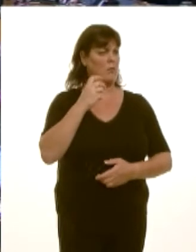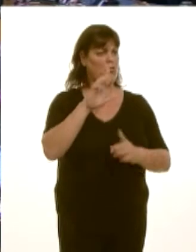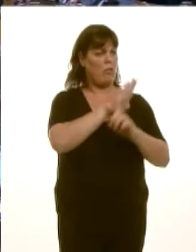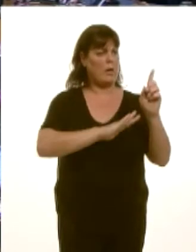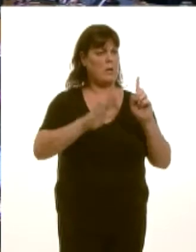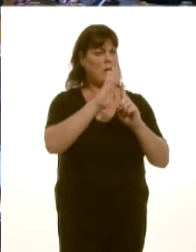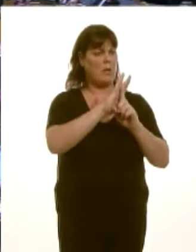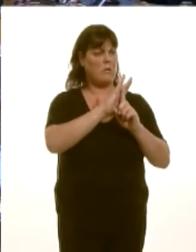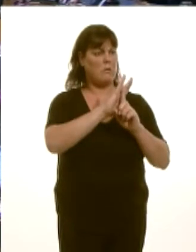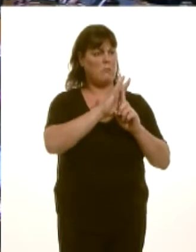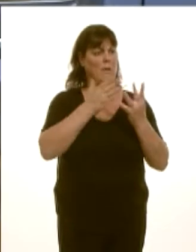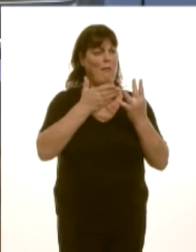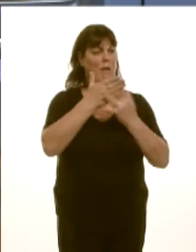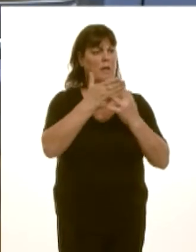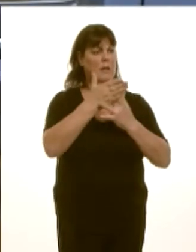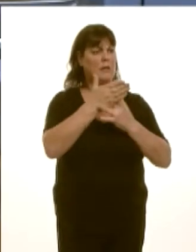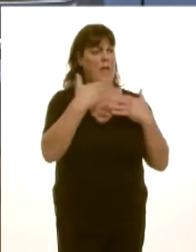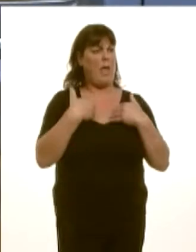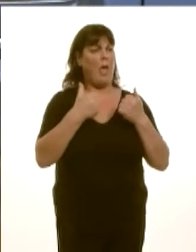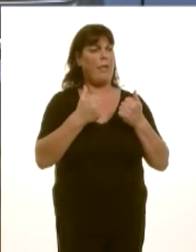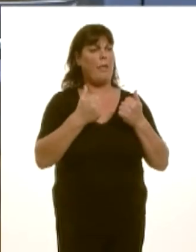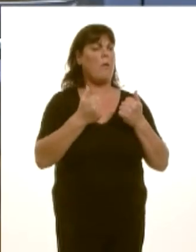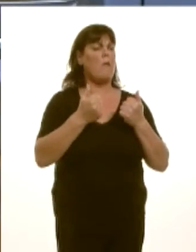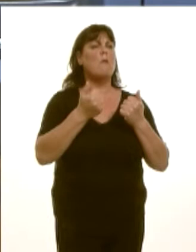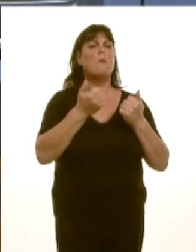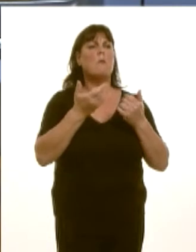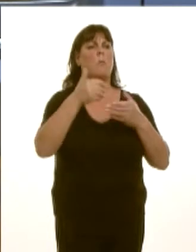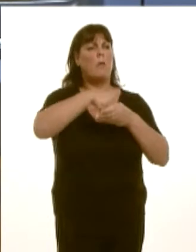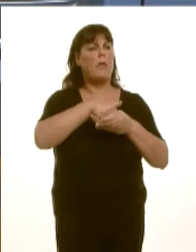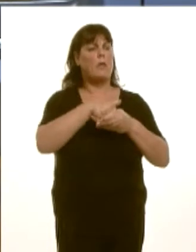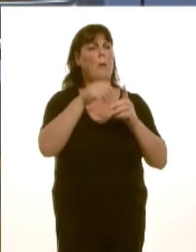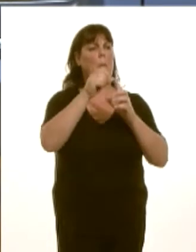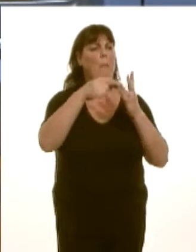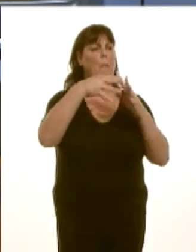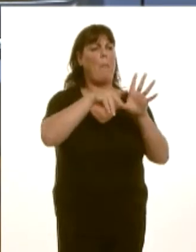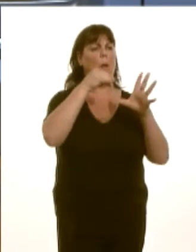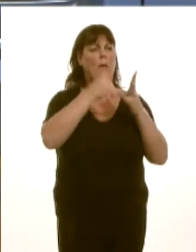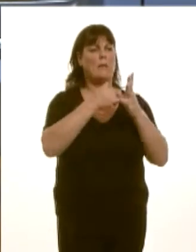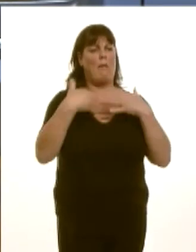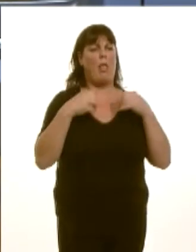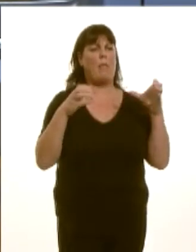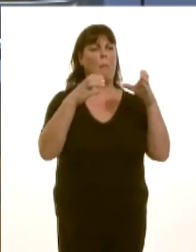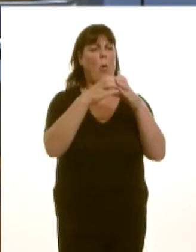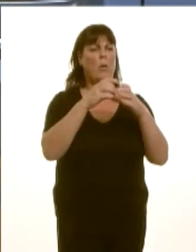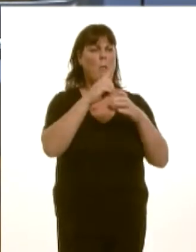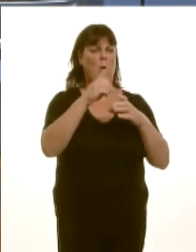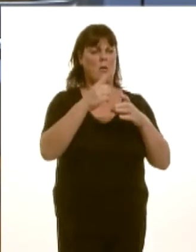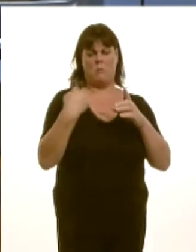Local Health Board, which had an overspend of almost £20 million in the last financial